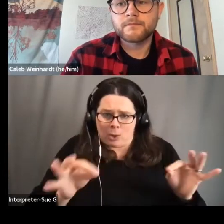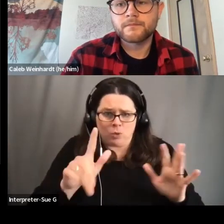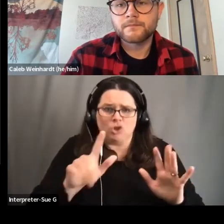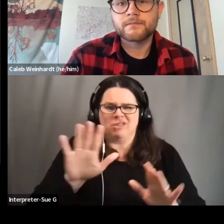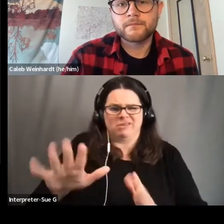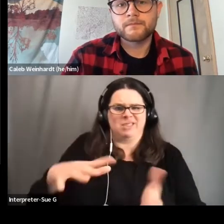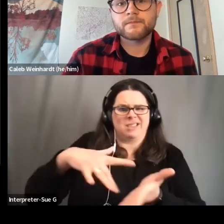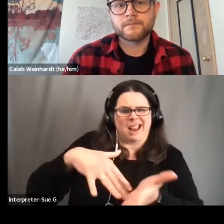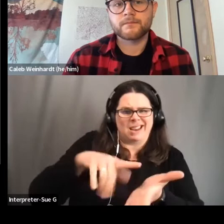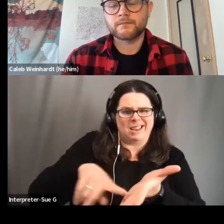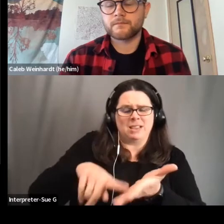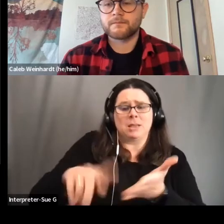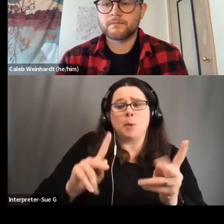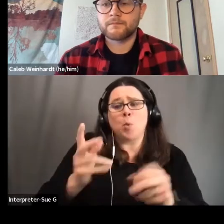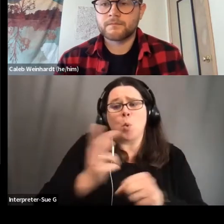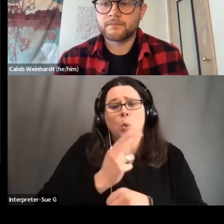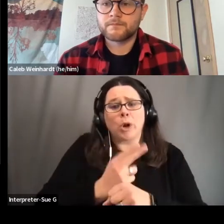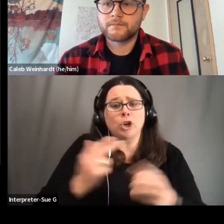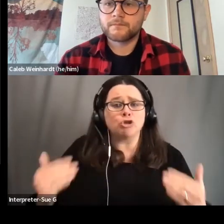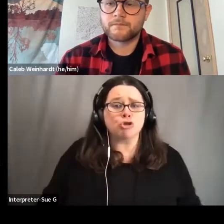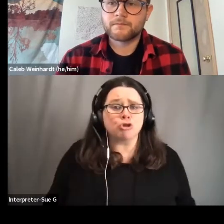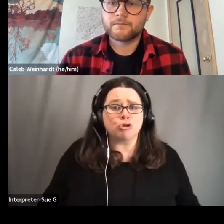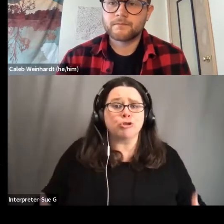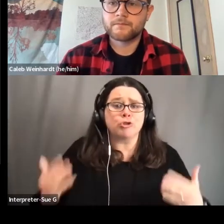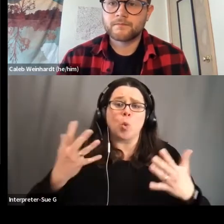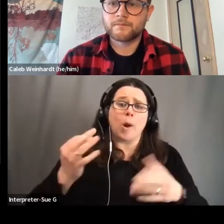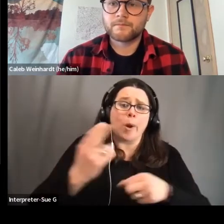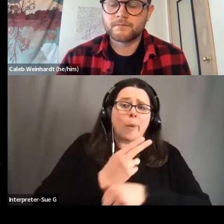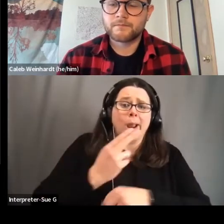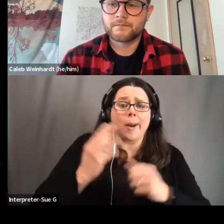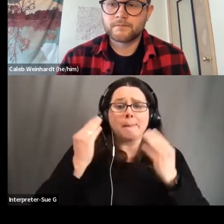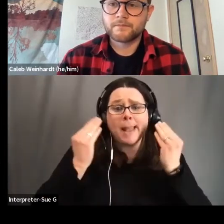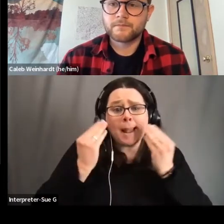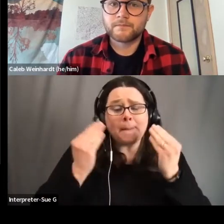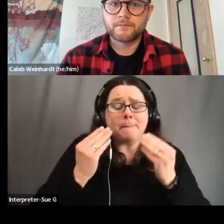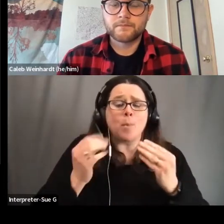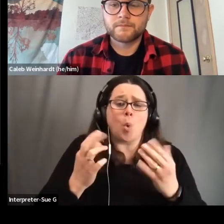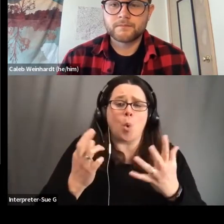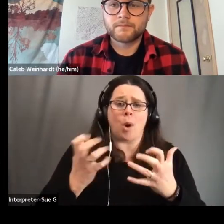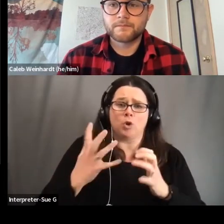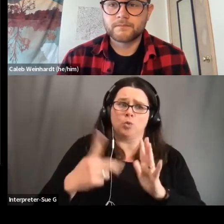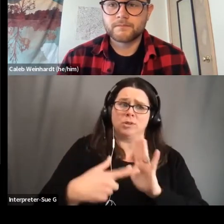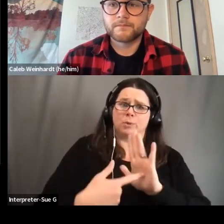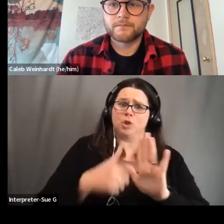people that want to wear skirts or people that want to wear makeup or people that want to do the things that express who they are.